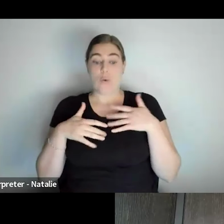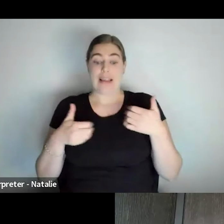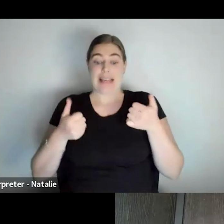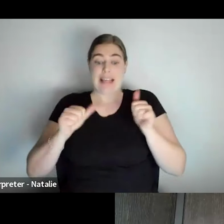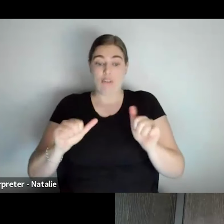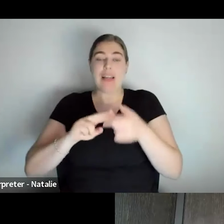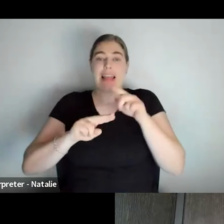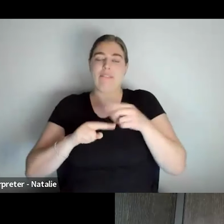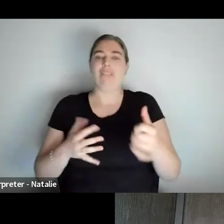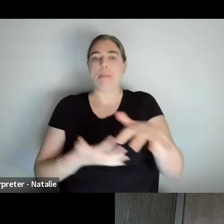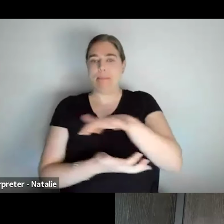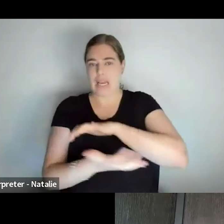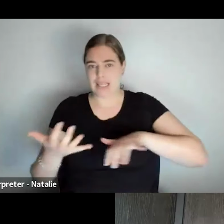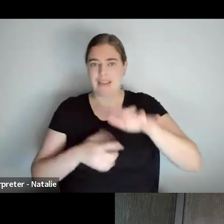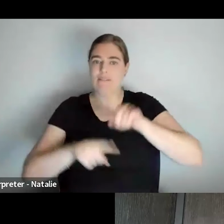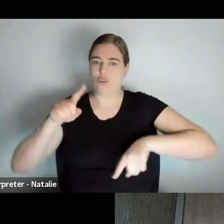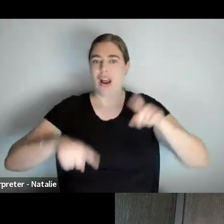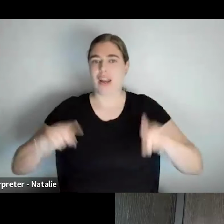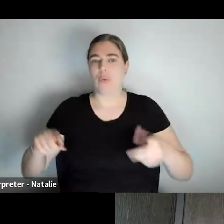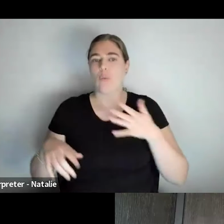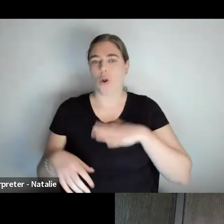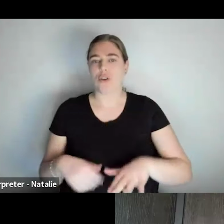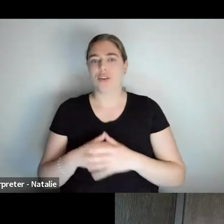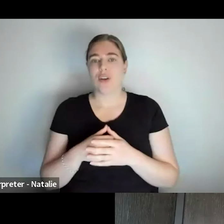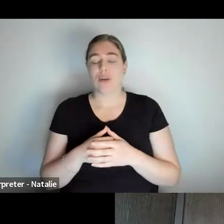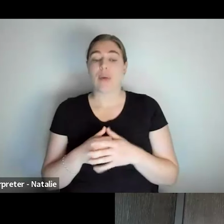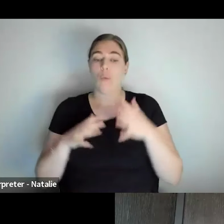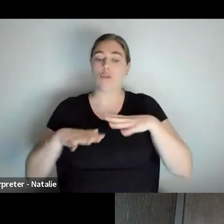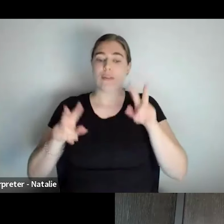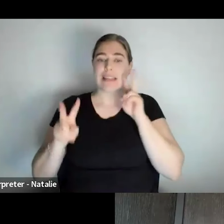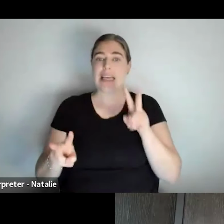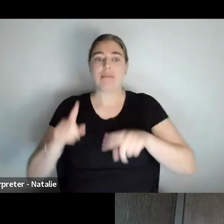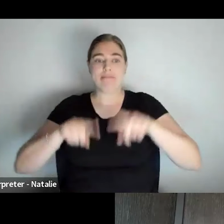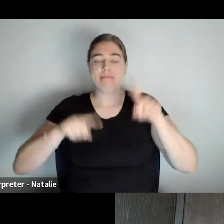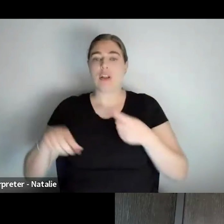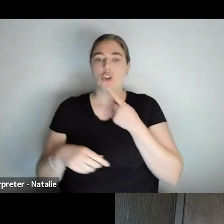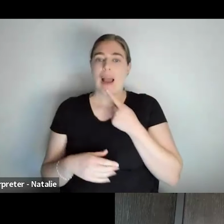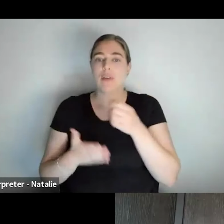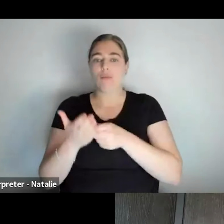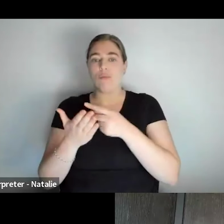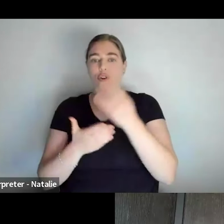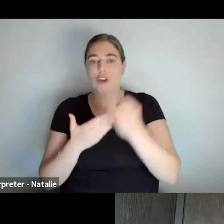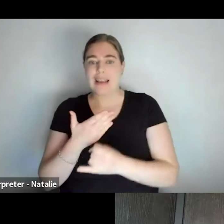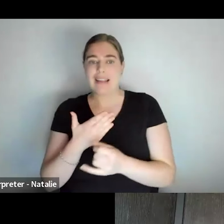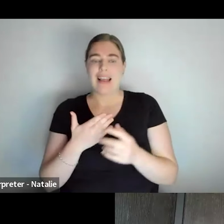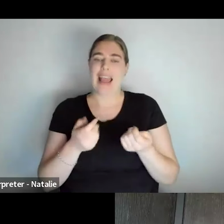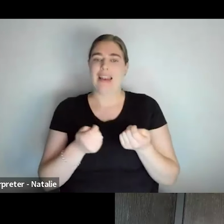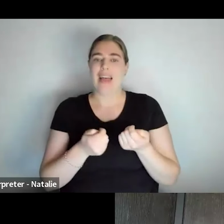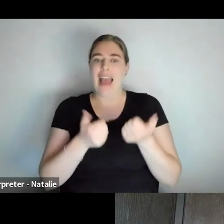want to see different types of projects, what different kinds of outcomes come from it.